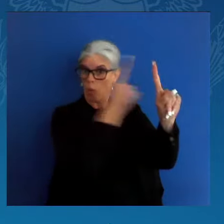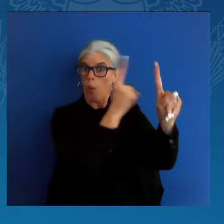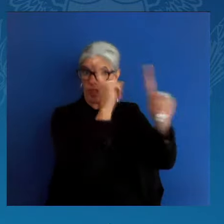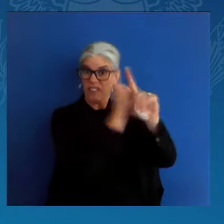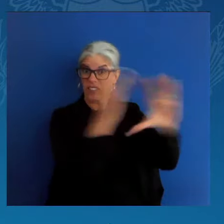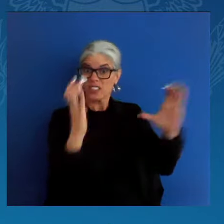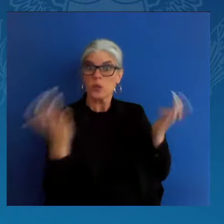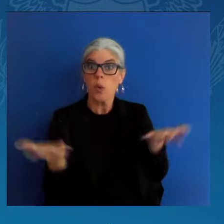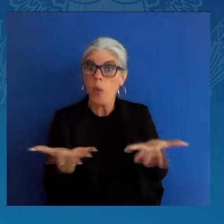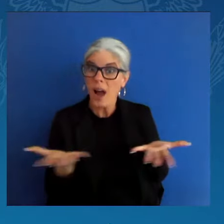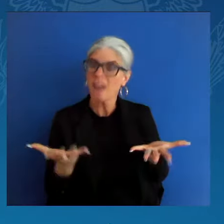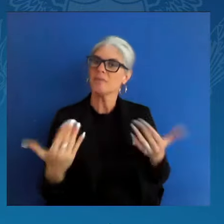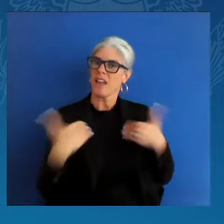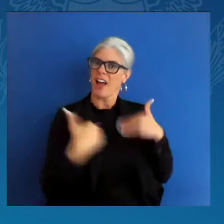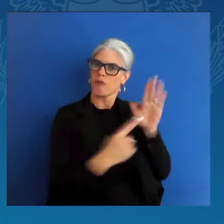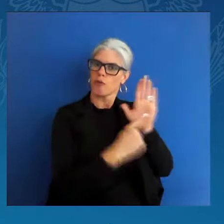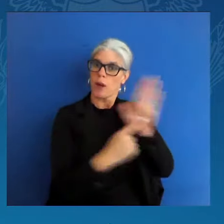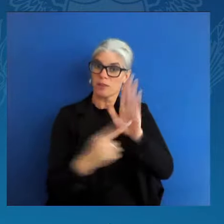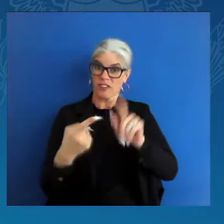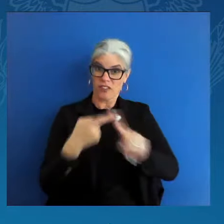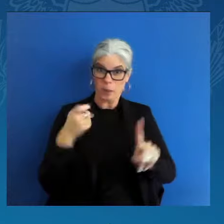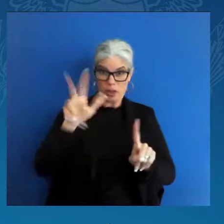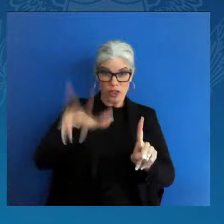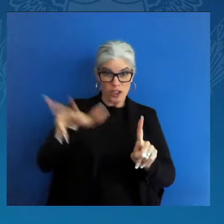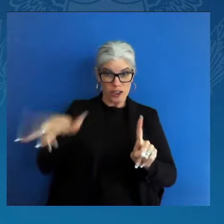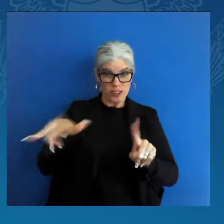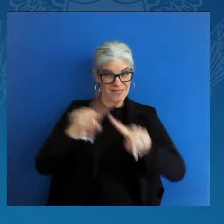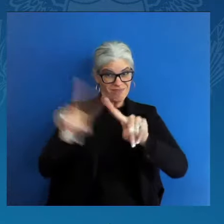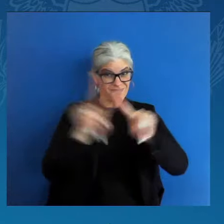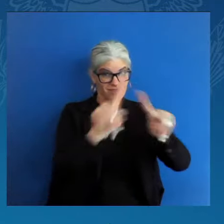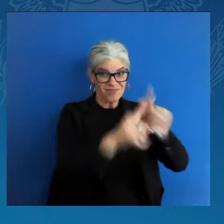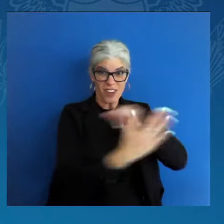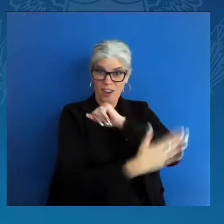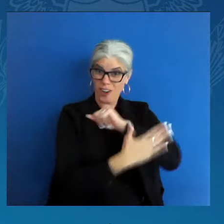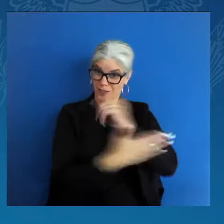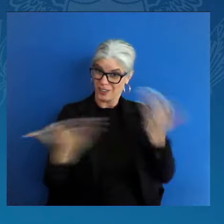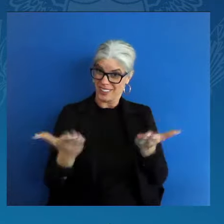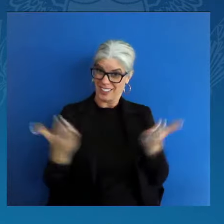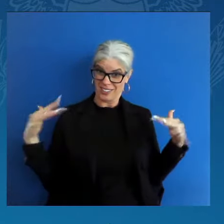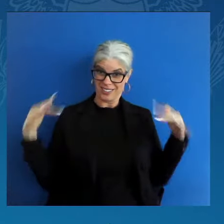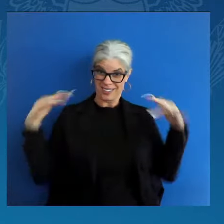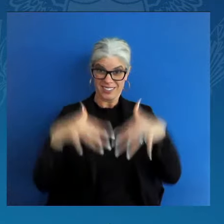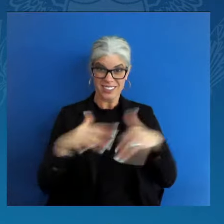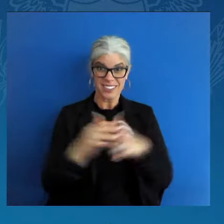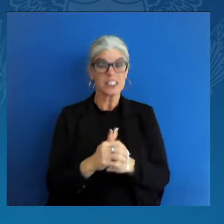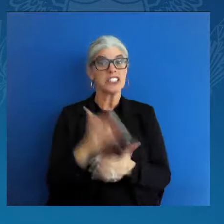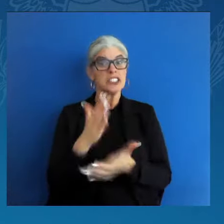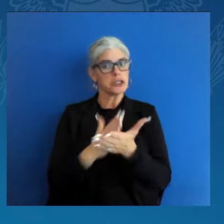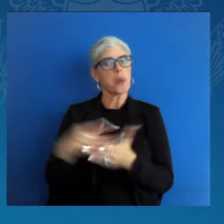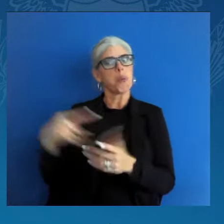and new partners all committed to work together in pursuit of shared priorities.